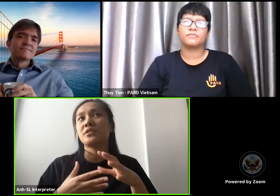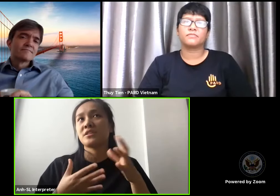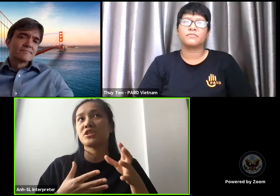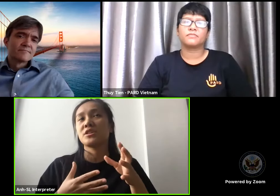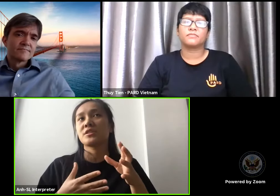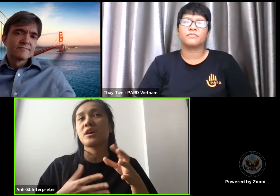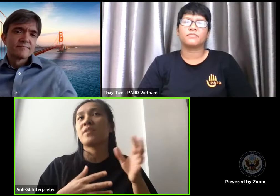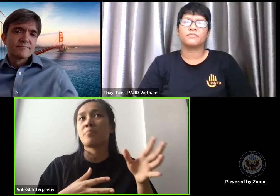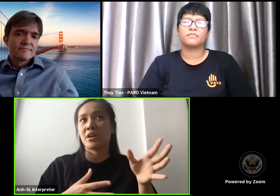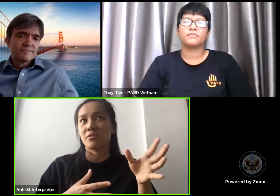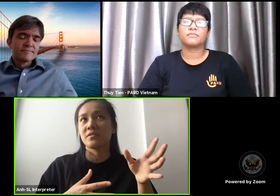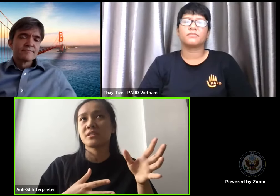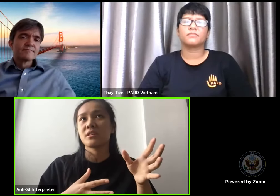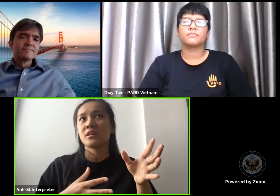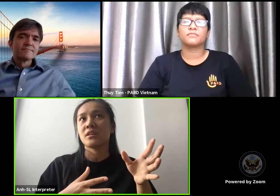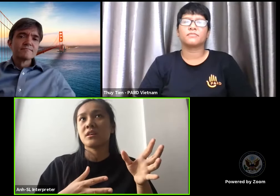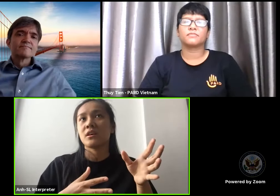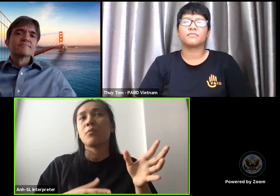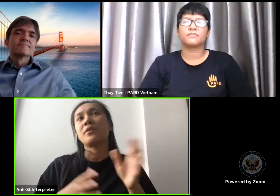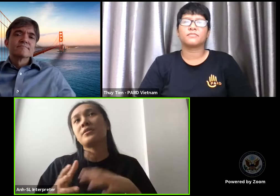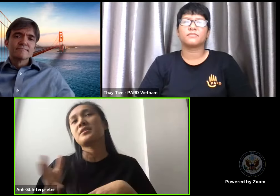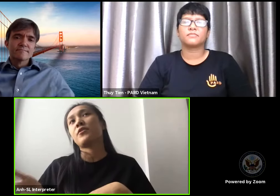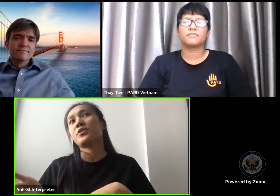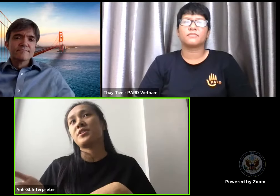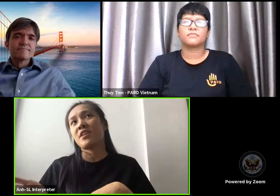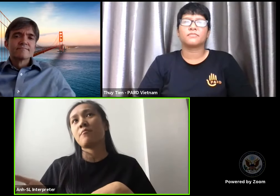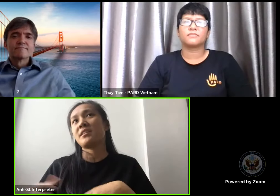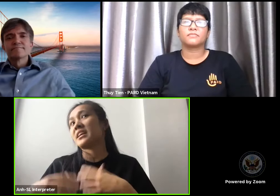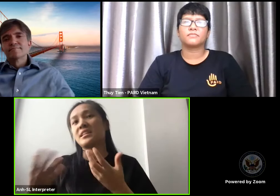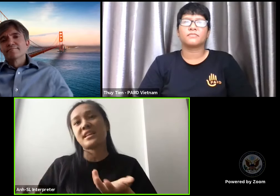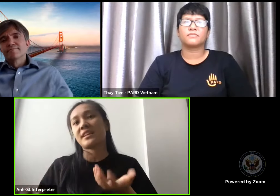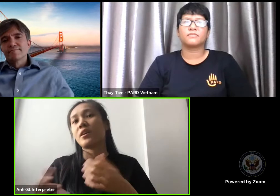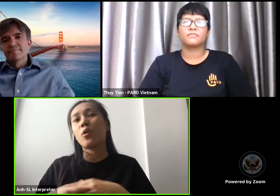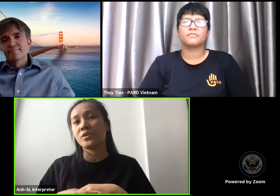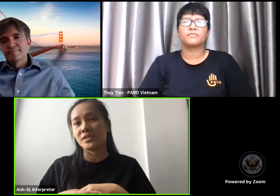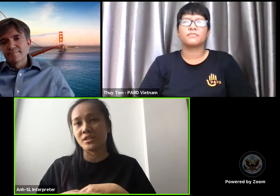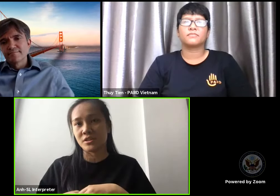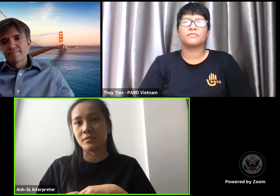decisions of their parents. Whereas for the deaf men they can take their own decision.